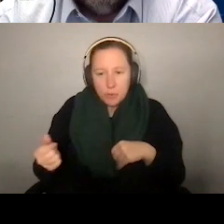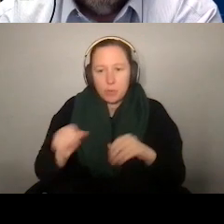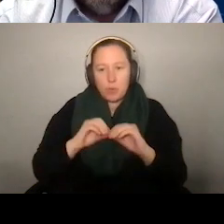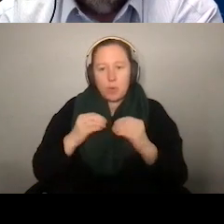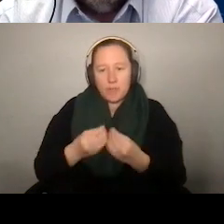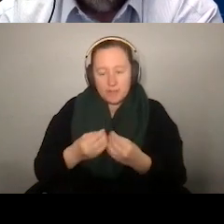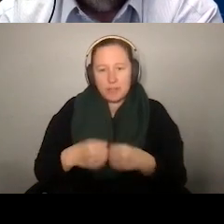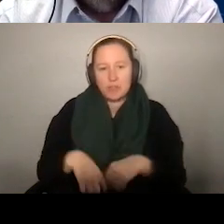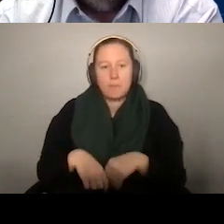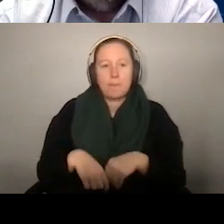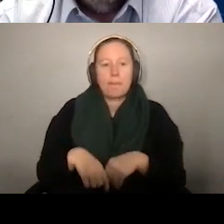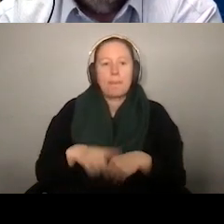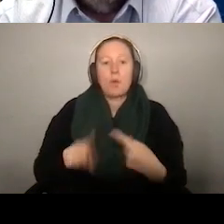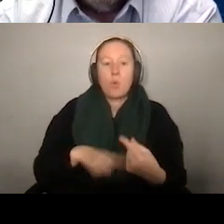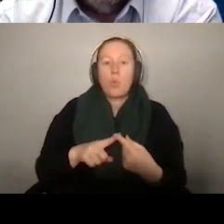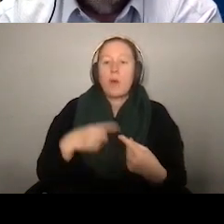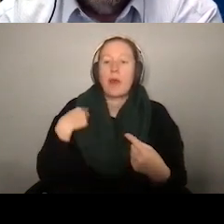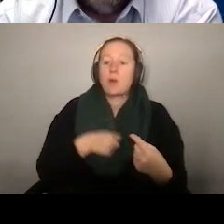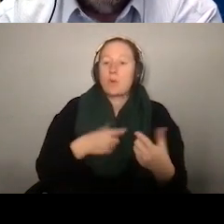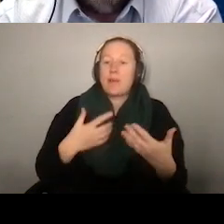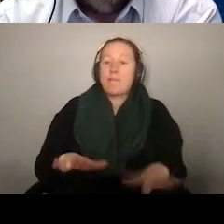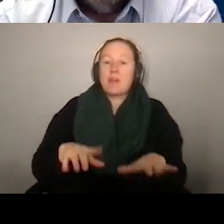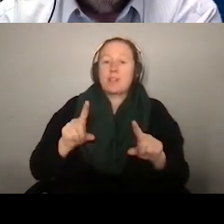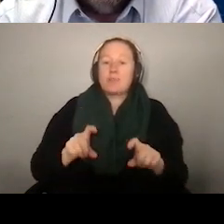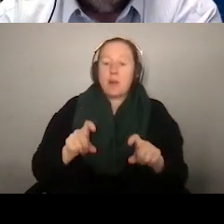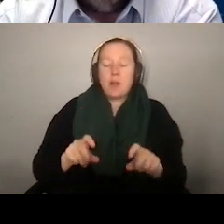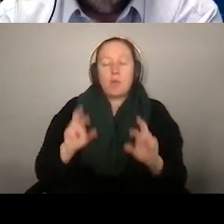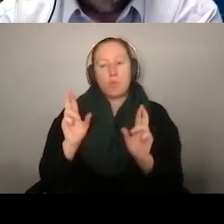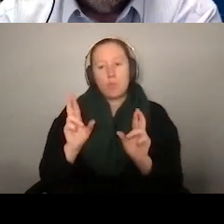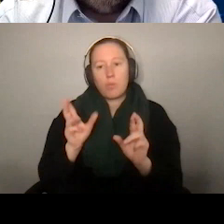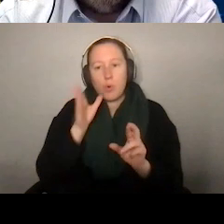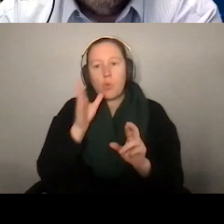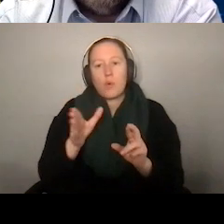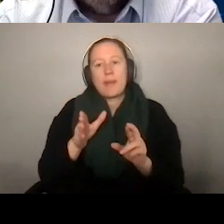but once we have completed the pilot, we are hopeful to be able to roll this option out